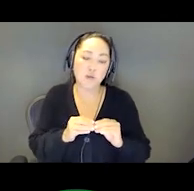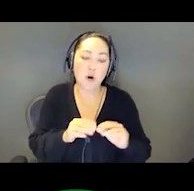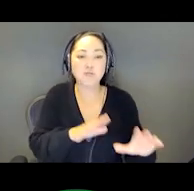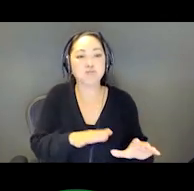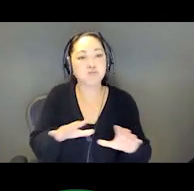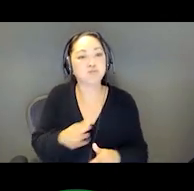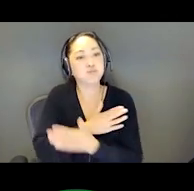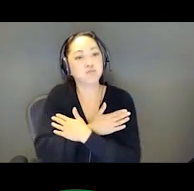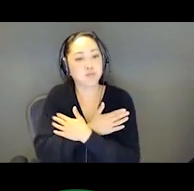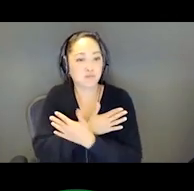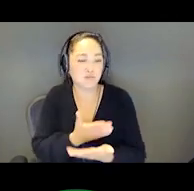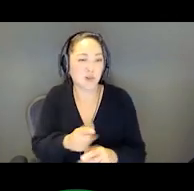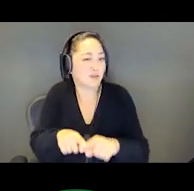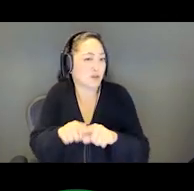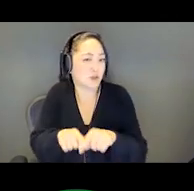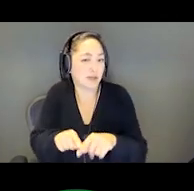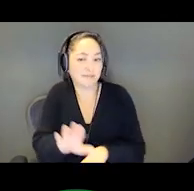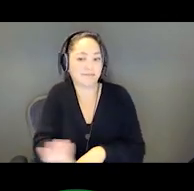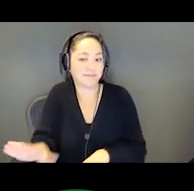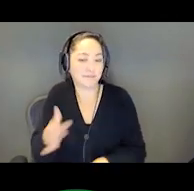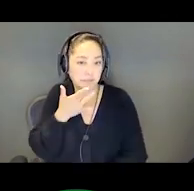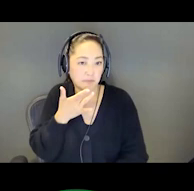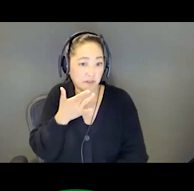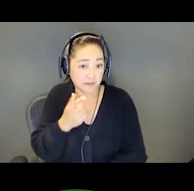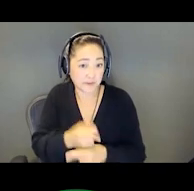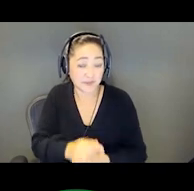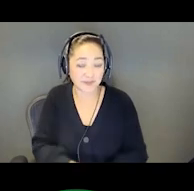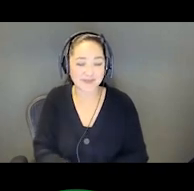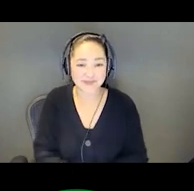So I guess it's also. Everyone's personal preference for this sort of thing.